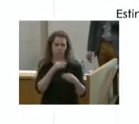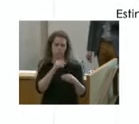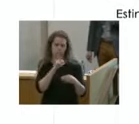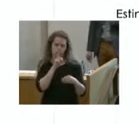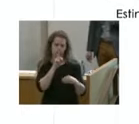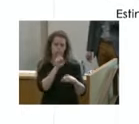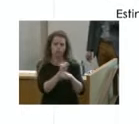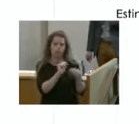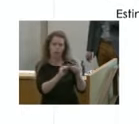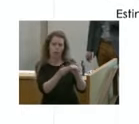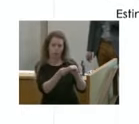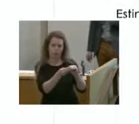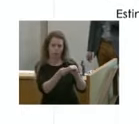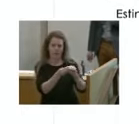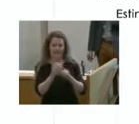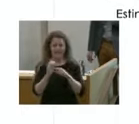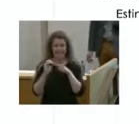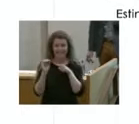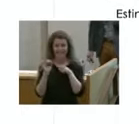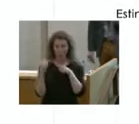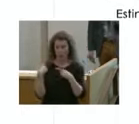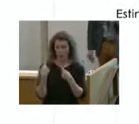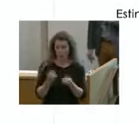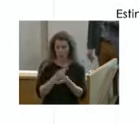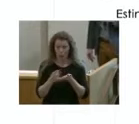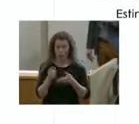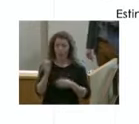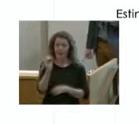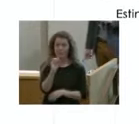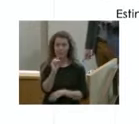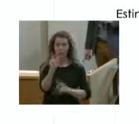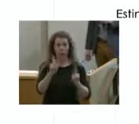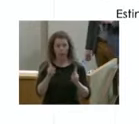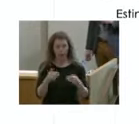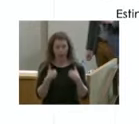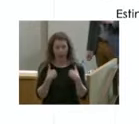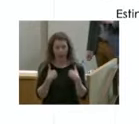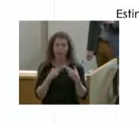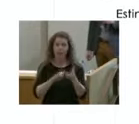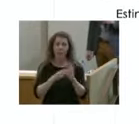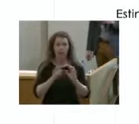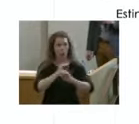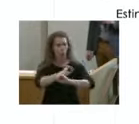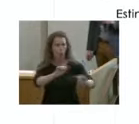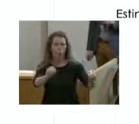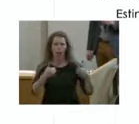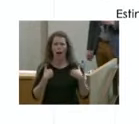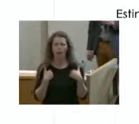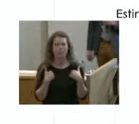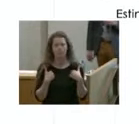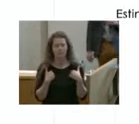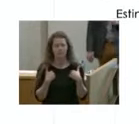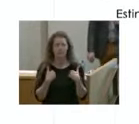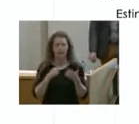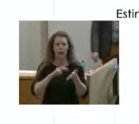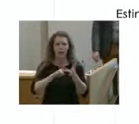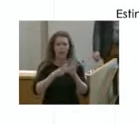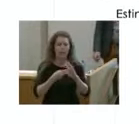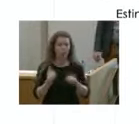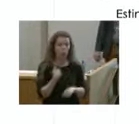cases don't represent the number of people with Covid in the community, they represent the number of people that we've tested who have Covid, and that's